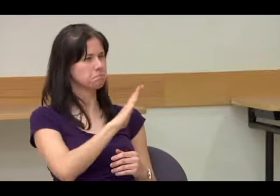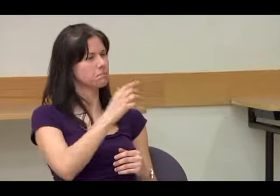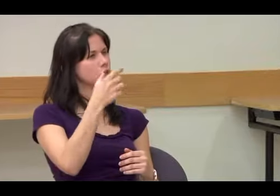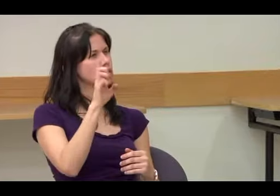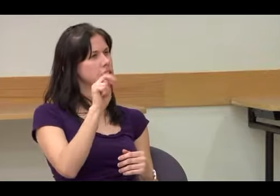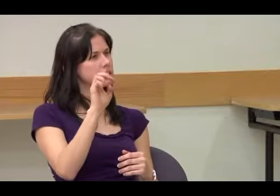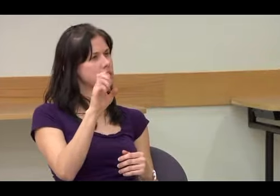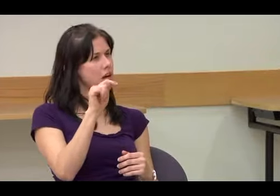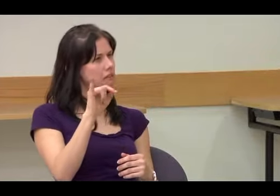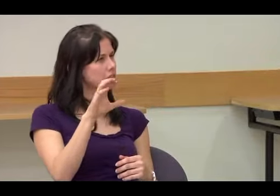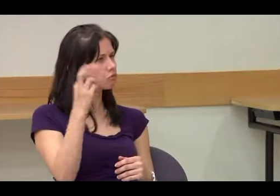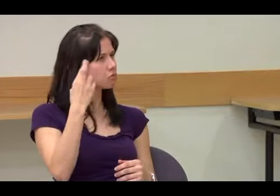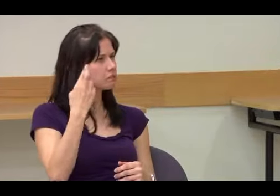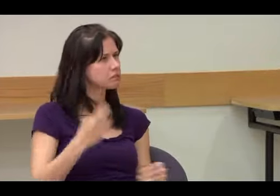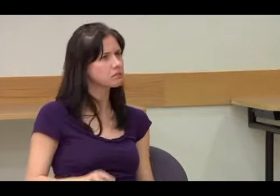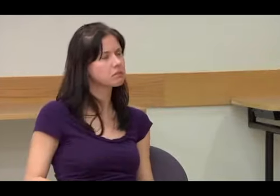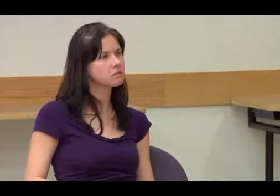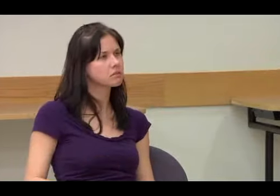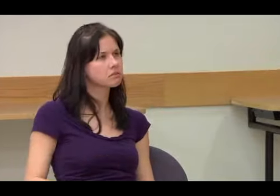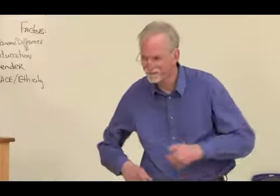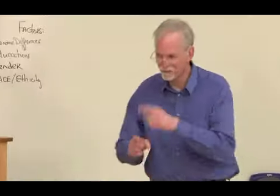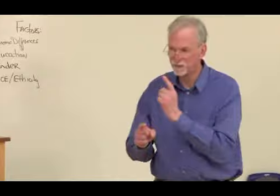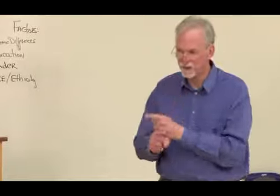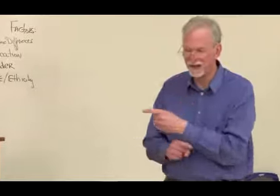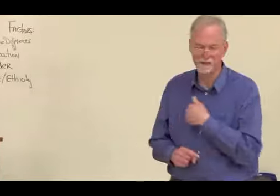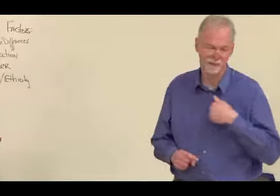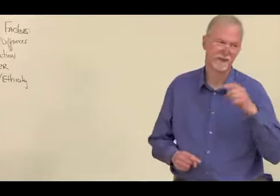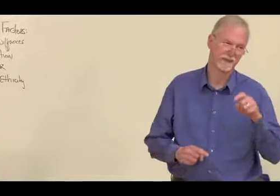just because of genetic reasons. Yes.